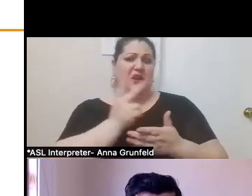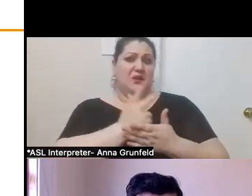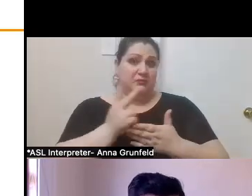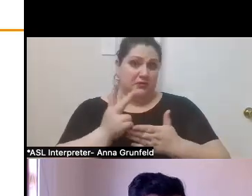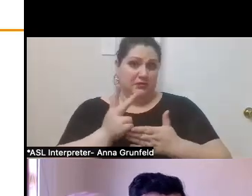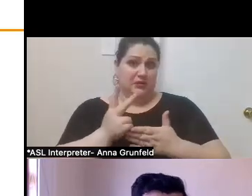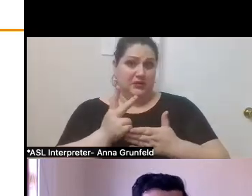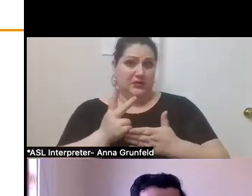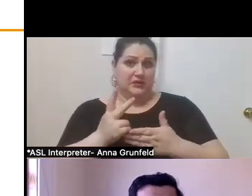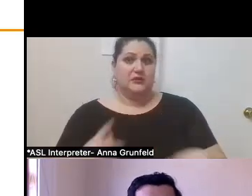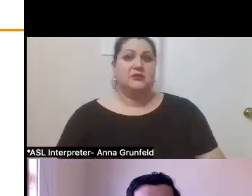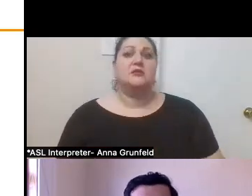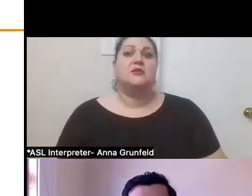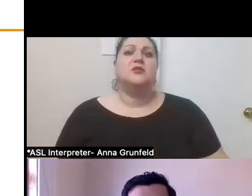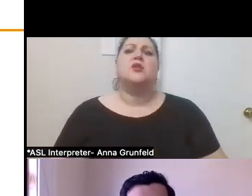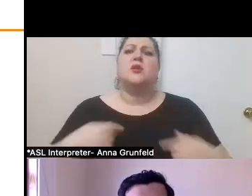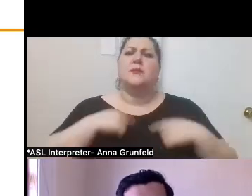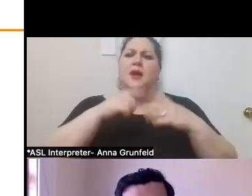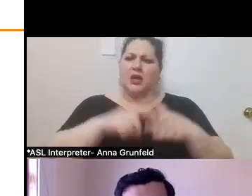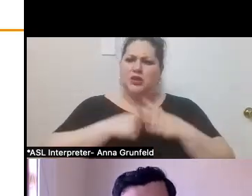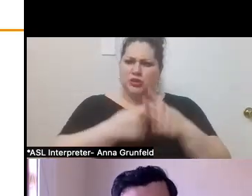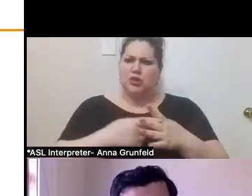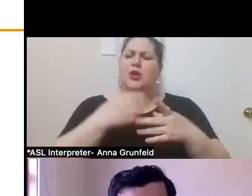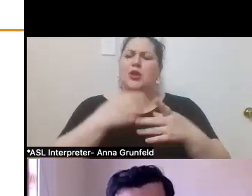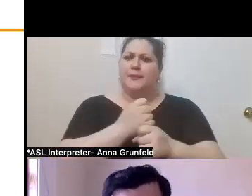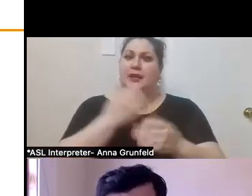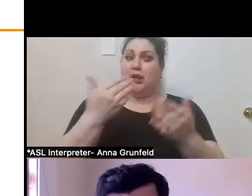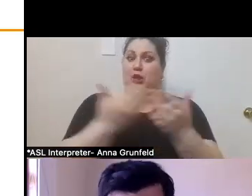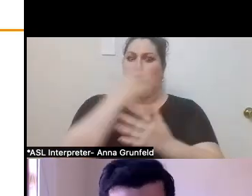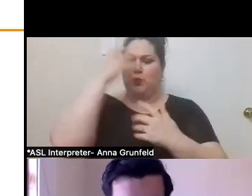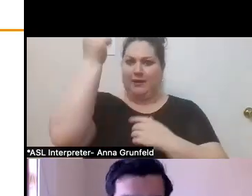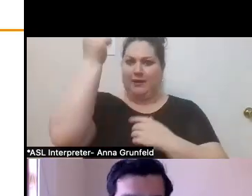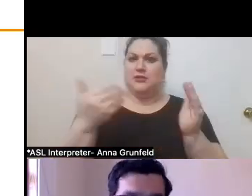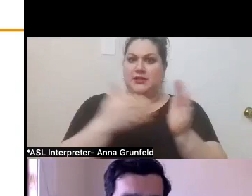Started making new memories again three weeks later and it really felt like waking up